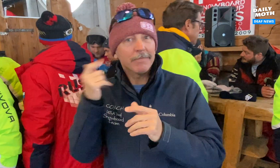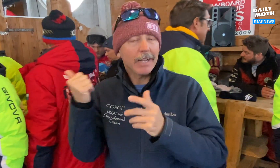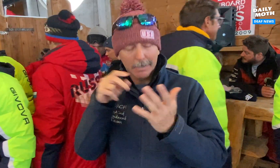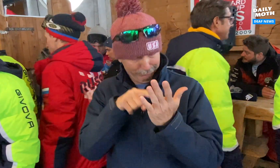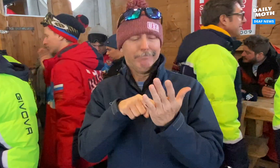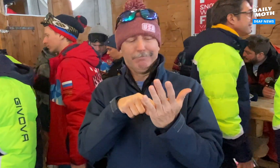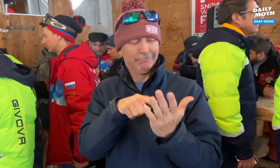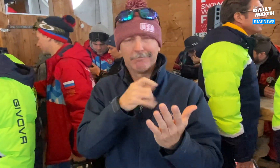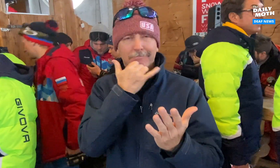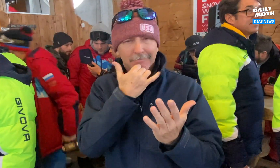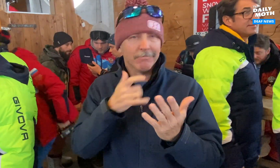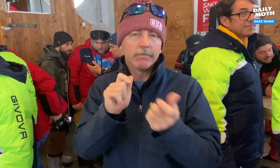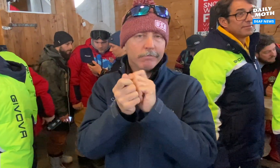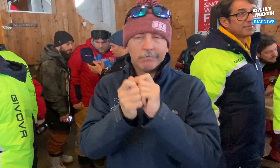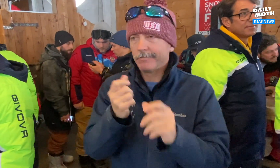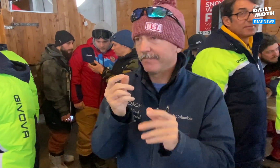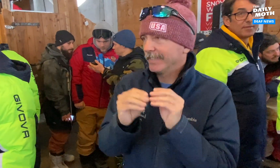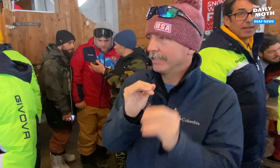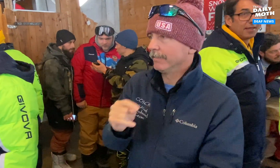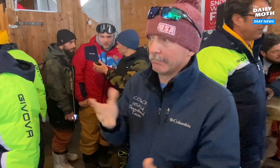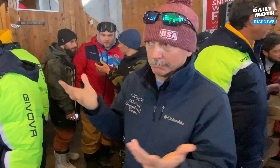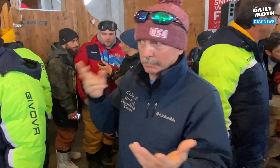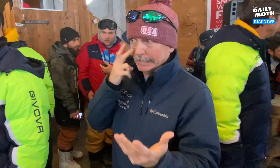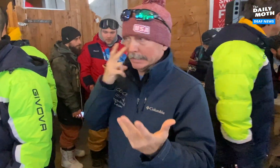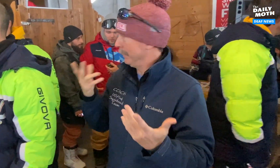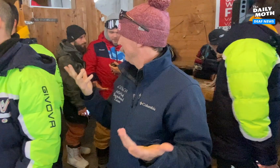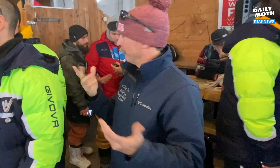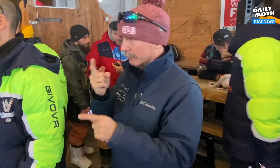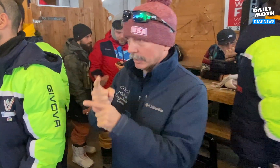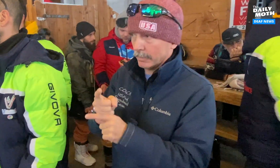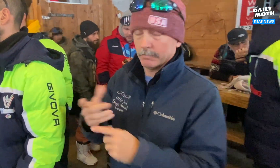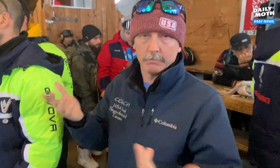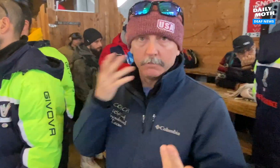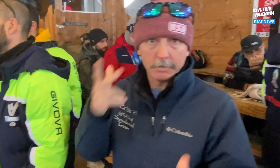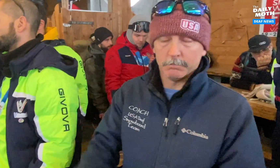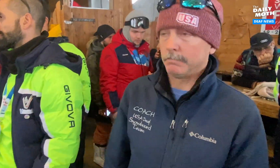It seems like they found the mistake and are fixing it. Will they get it right? We’ll see.